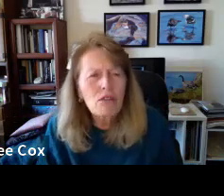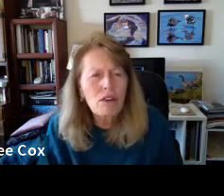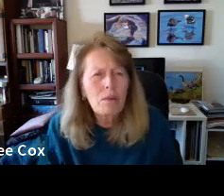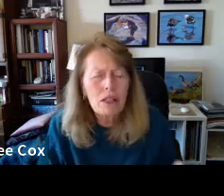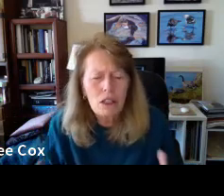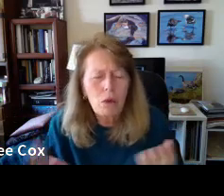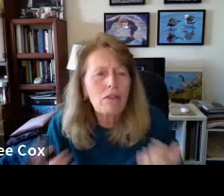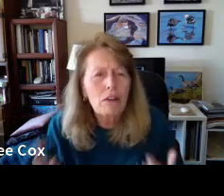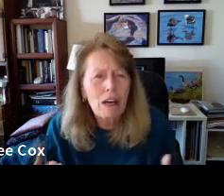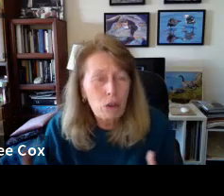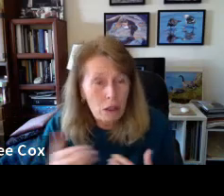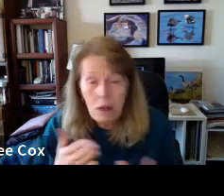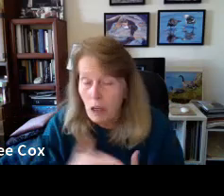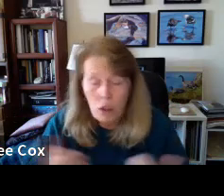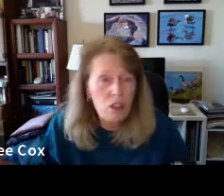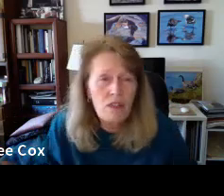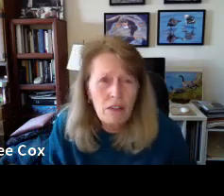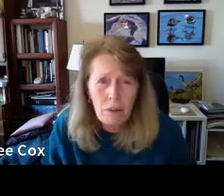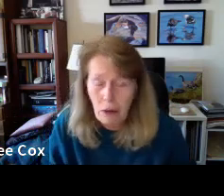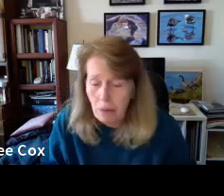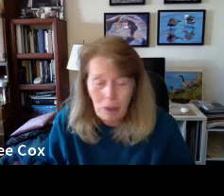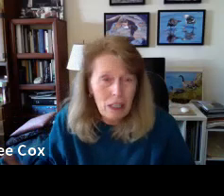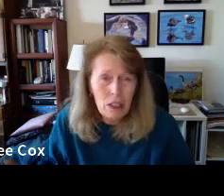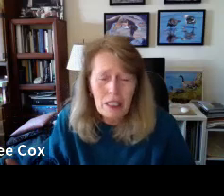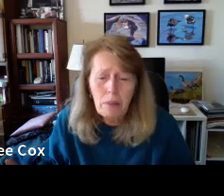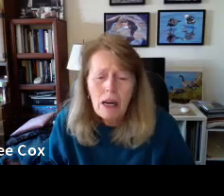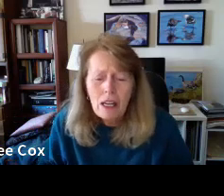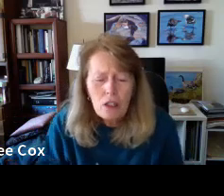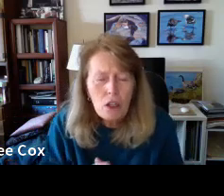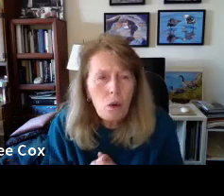from these Wi-fi routers but you know, just feet from them when they sleep so one of my